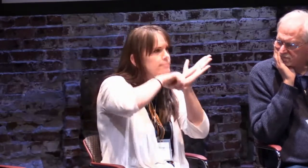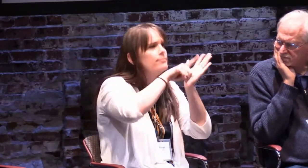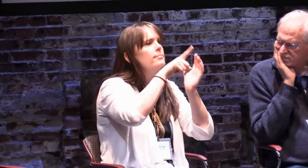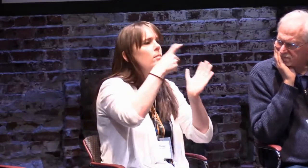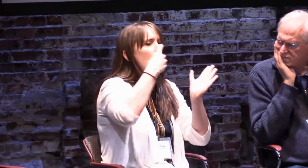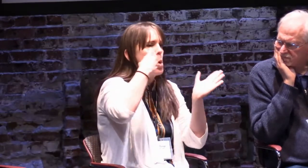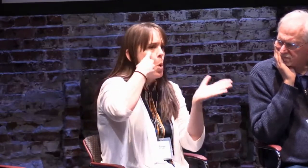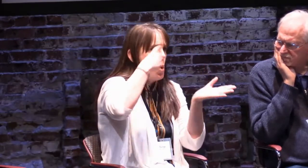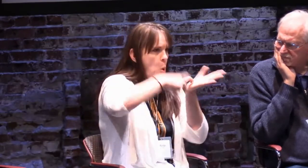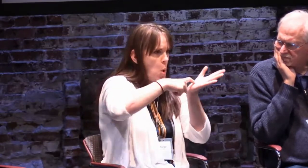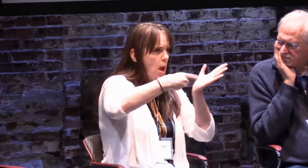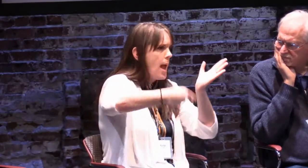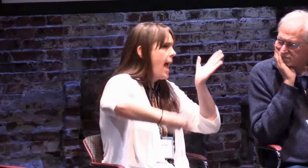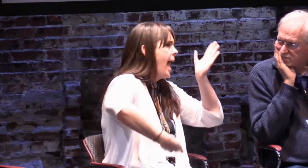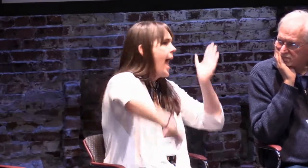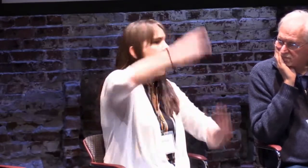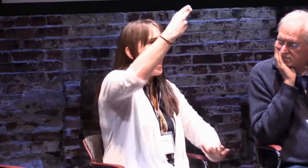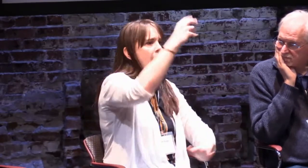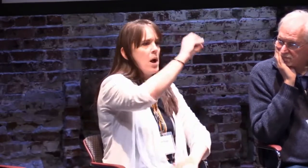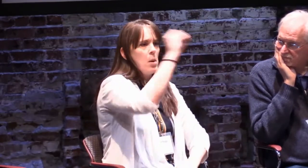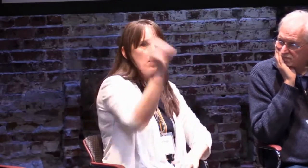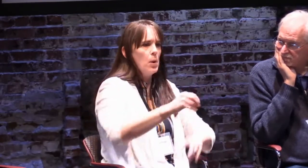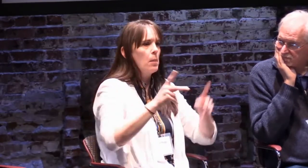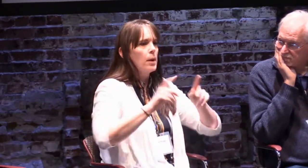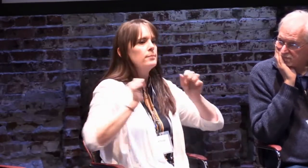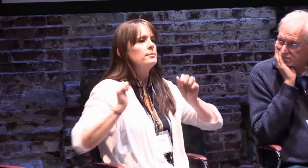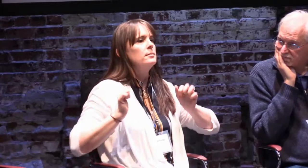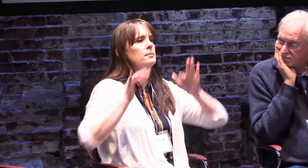This was in Colorado, and we were talking about